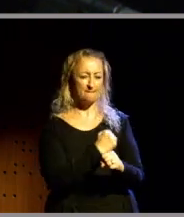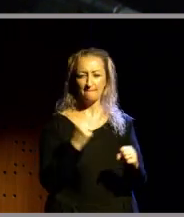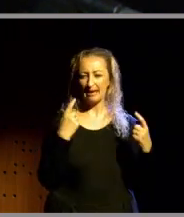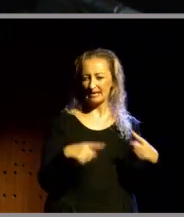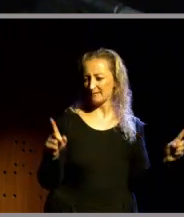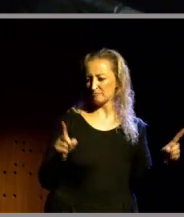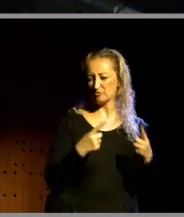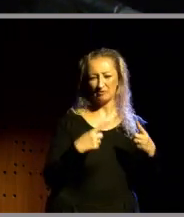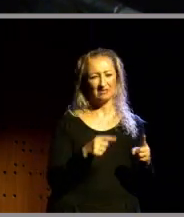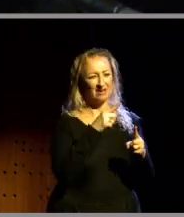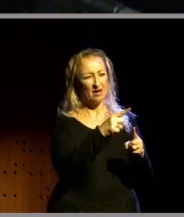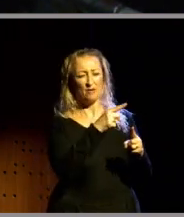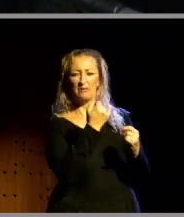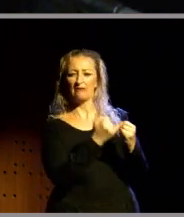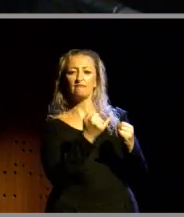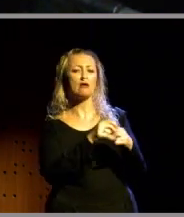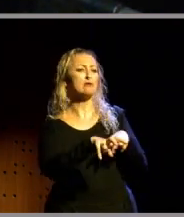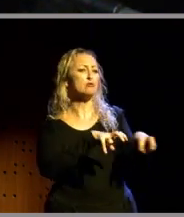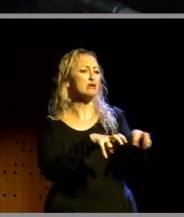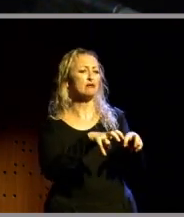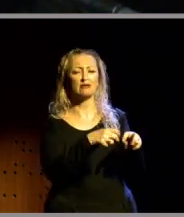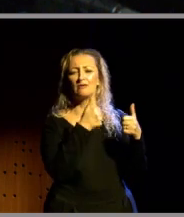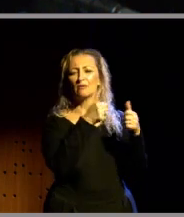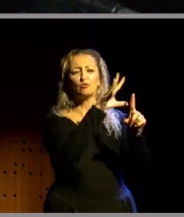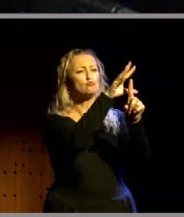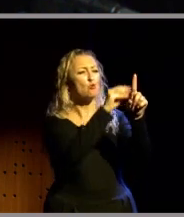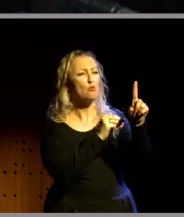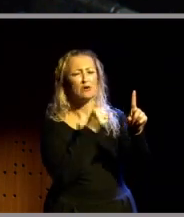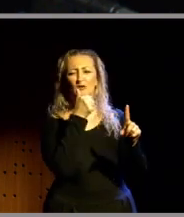a good role model and father to me. I just want to put it out there,